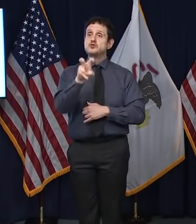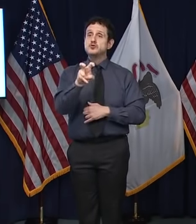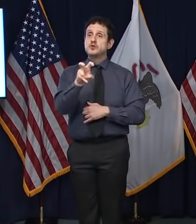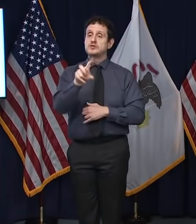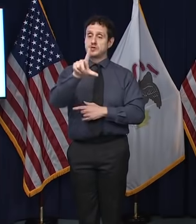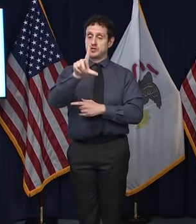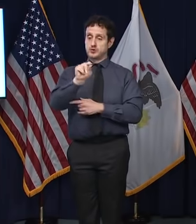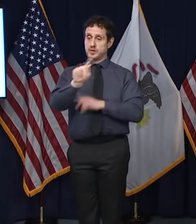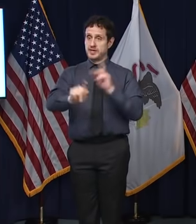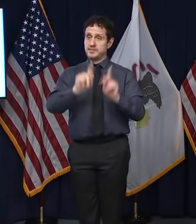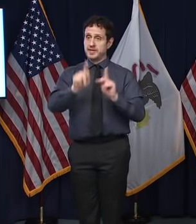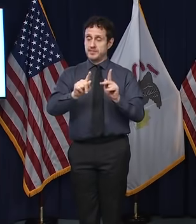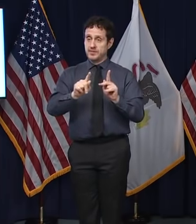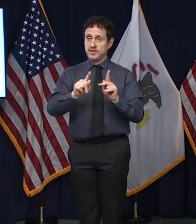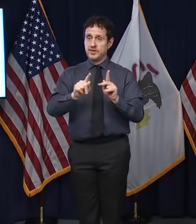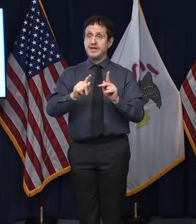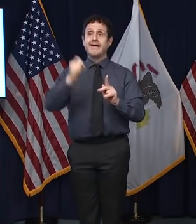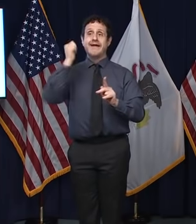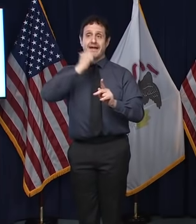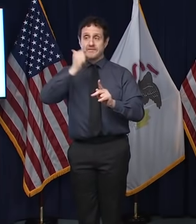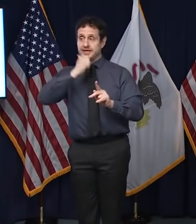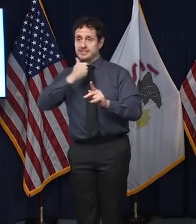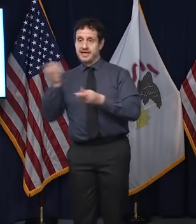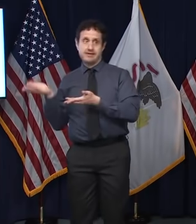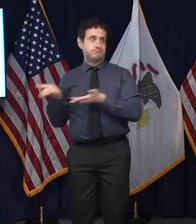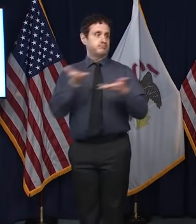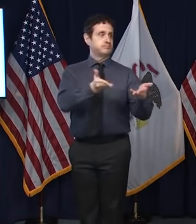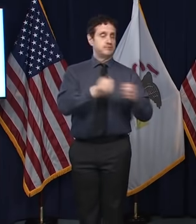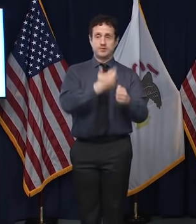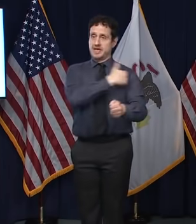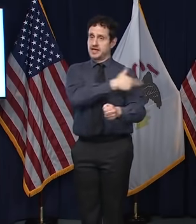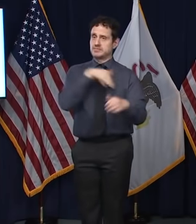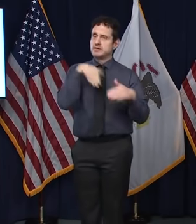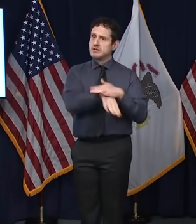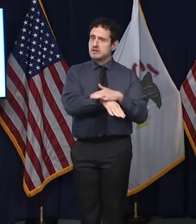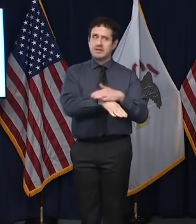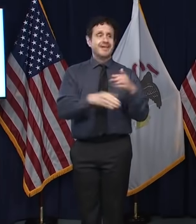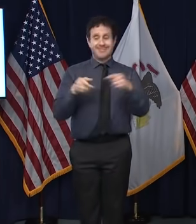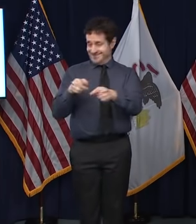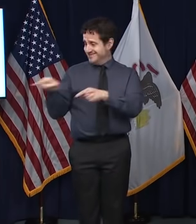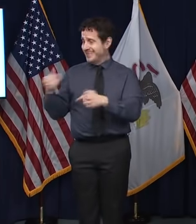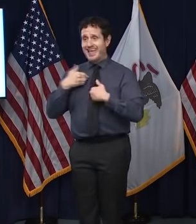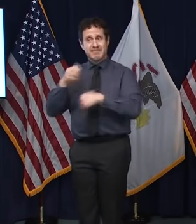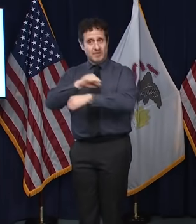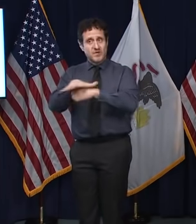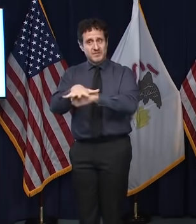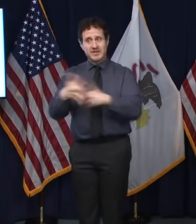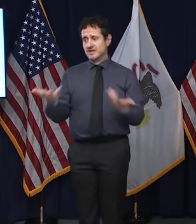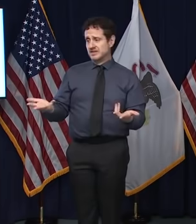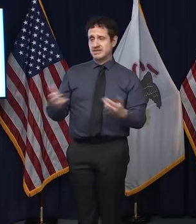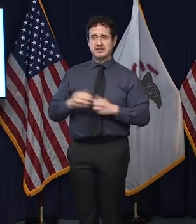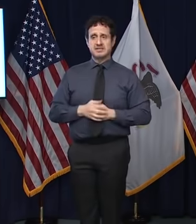we're seeing two hundred and